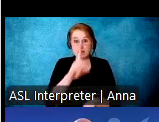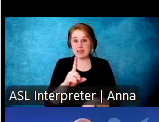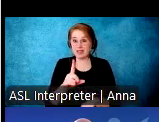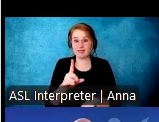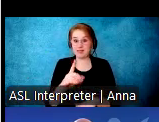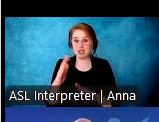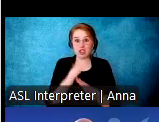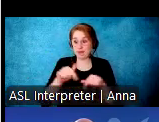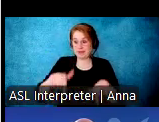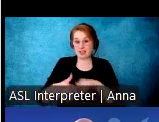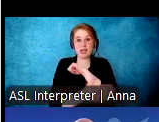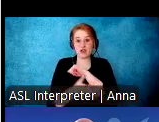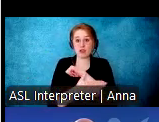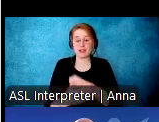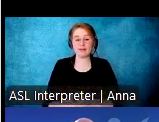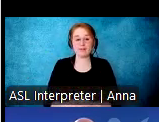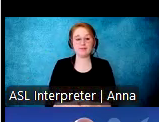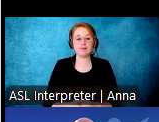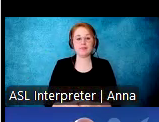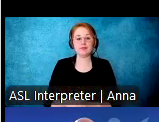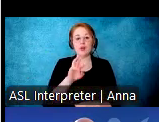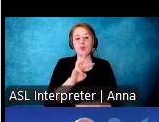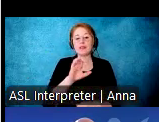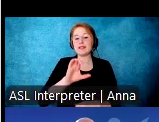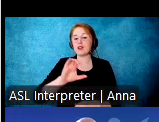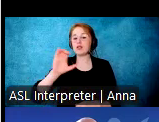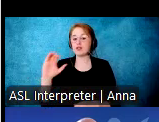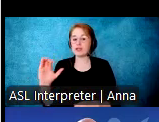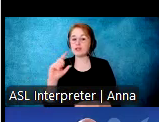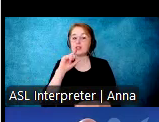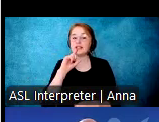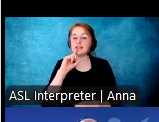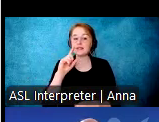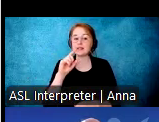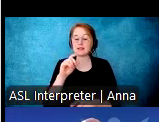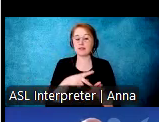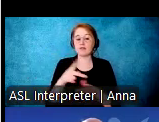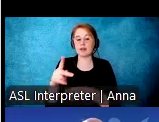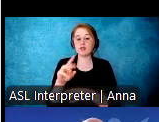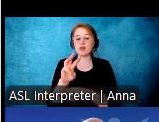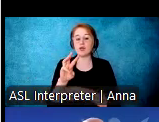[Narrator] WisCaregiver Careers is a professional workforce advancement program of the Wisconsin Department of Health Services in partnership with